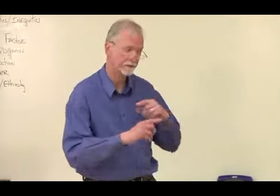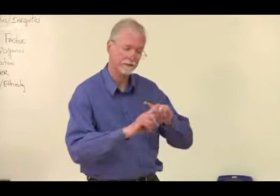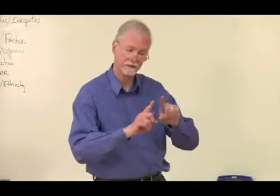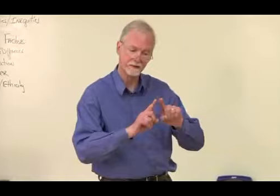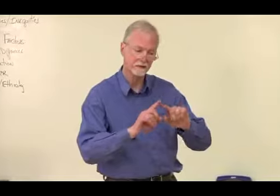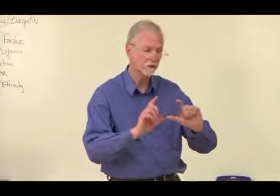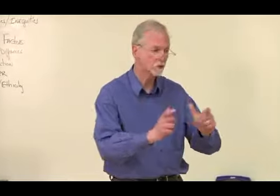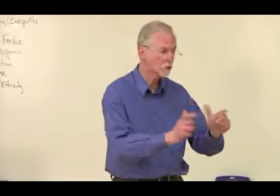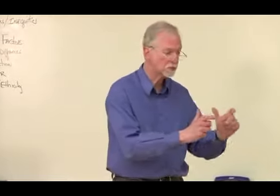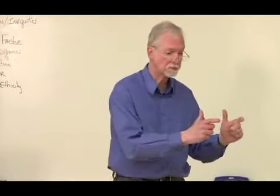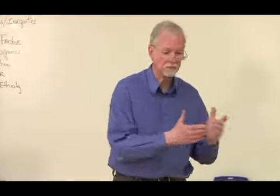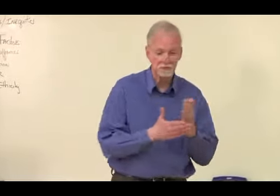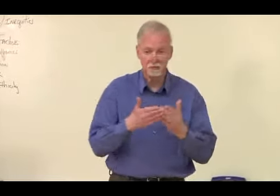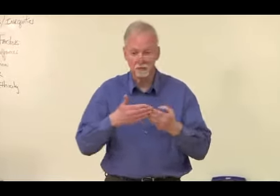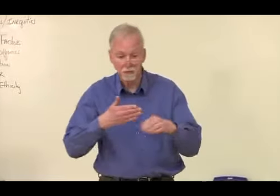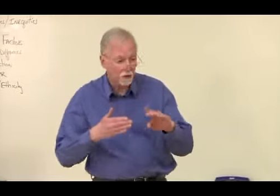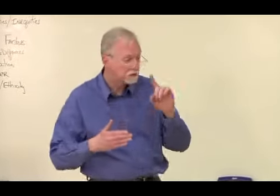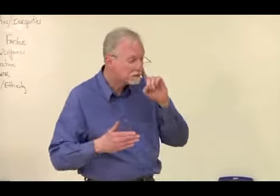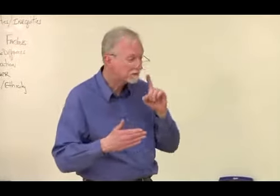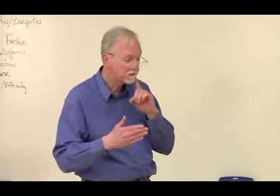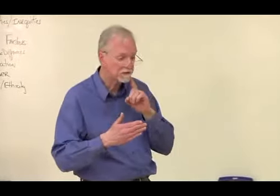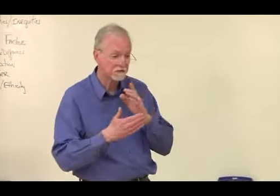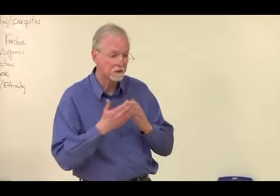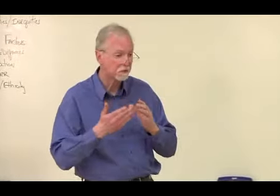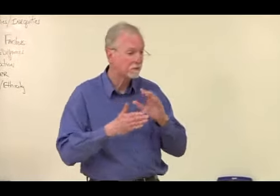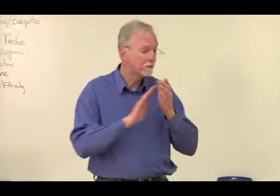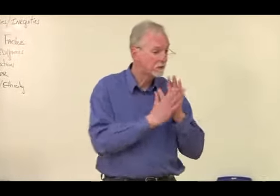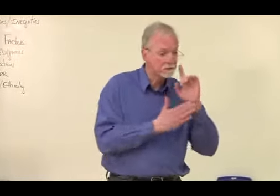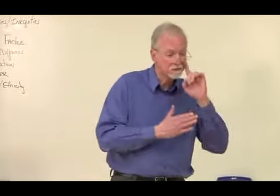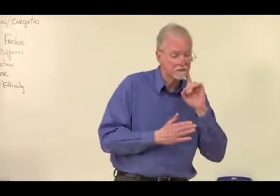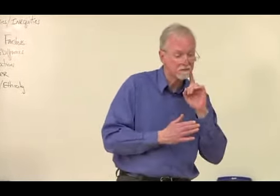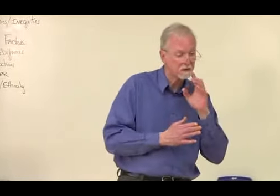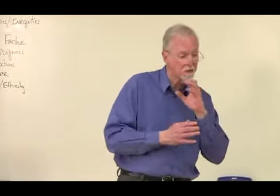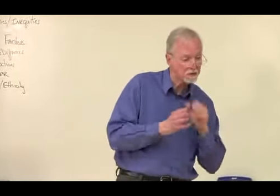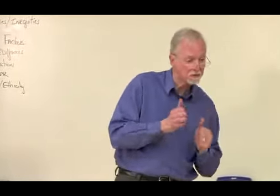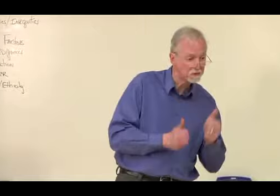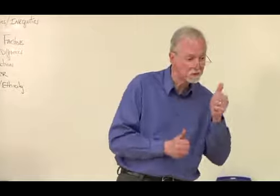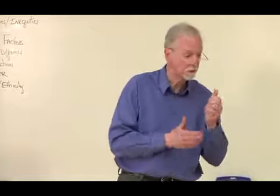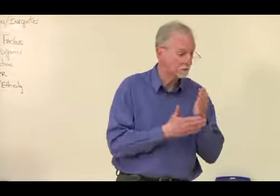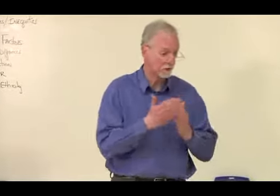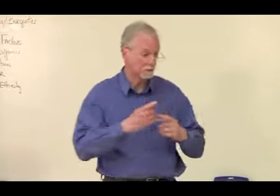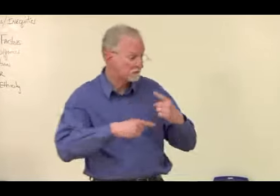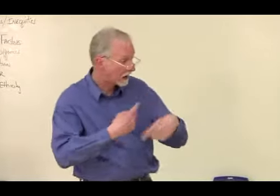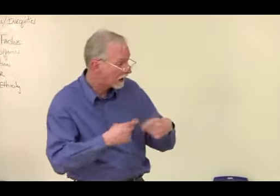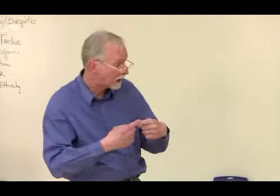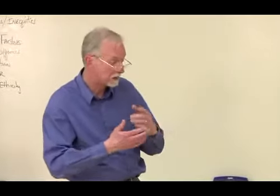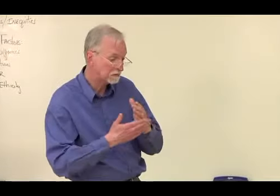made up of many subgroups; people who are born deaf, people who lose their hearing in old age,